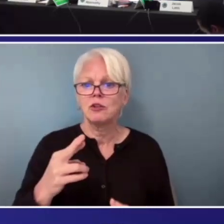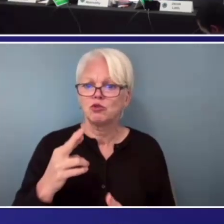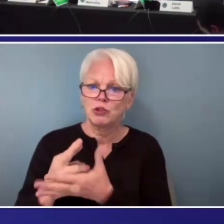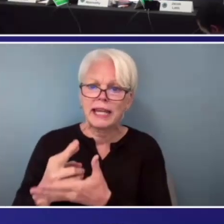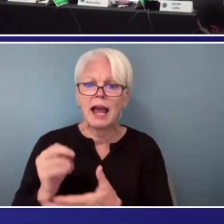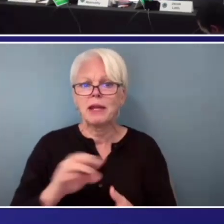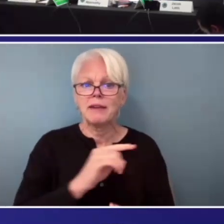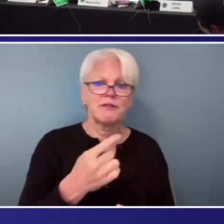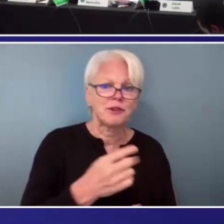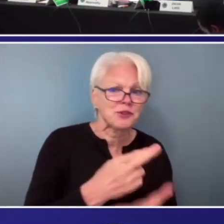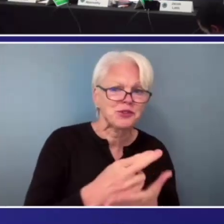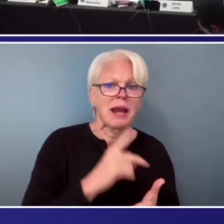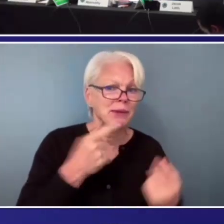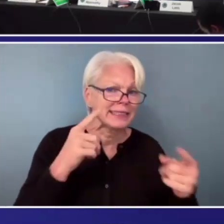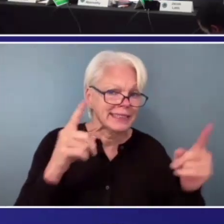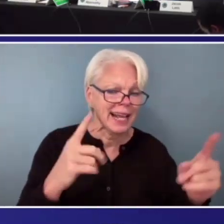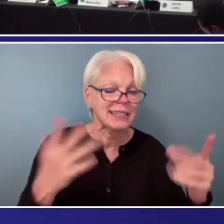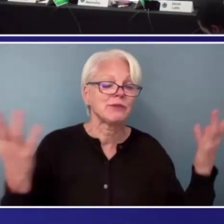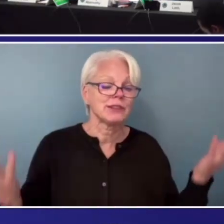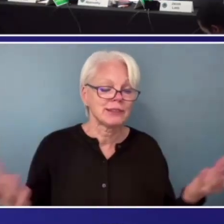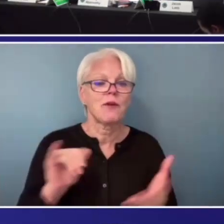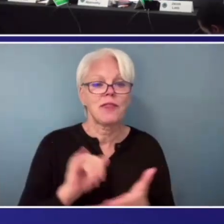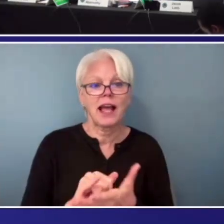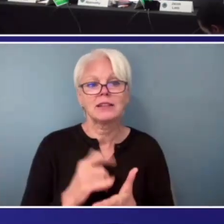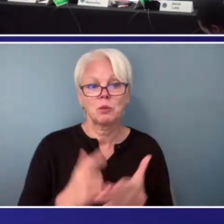successful. So that's, that's, that's what we're committed to.